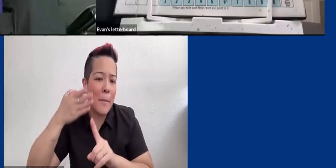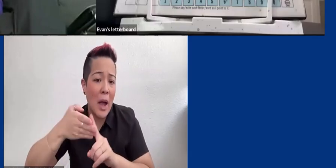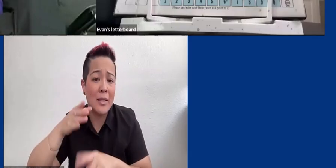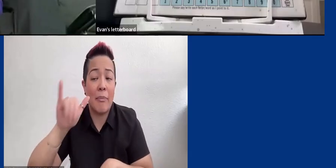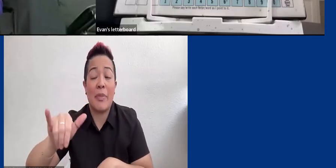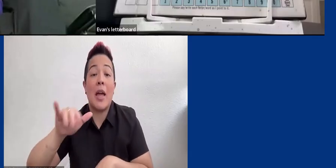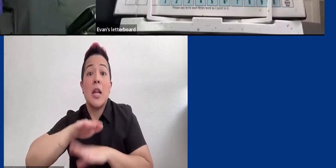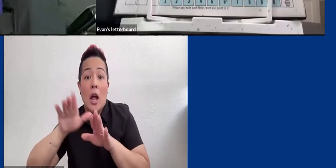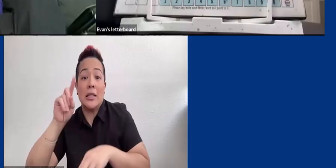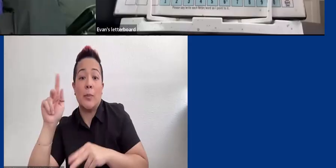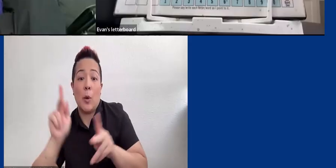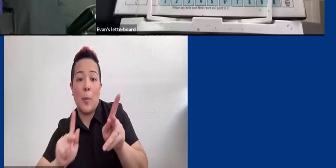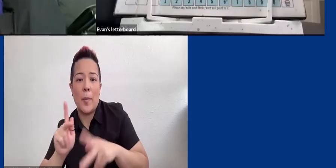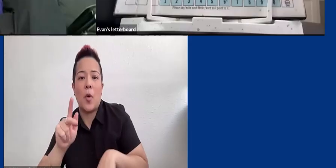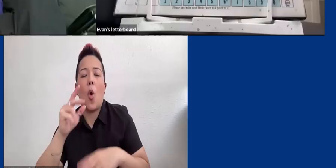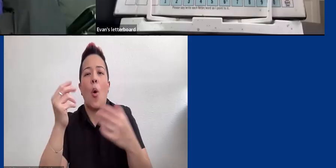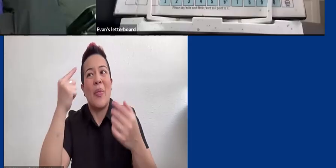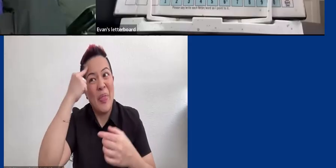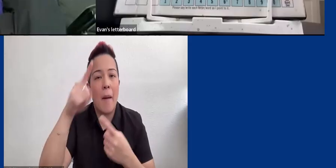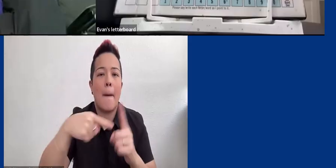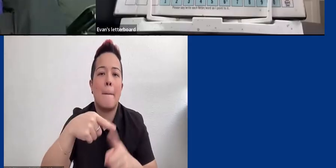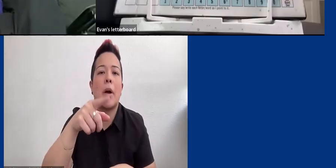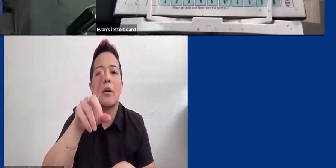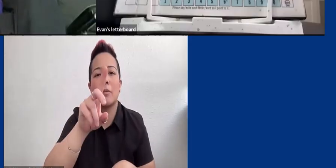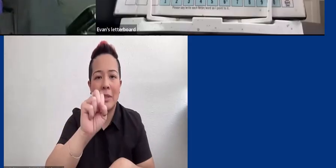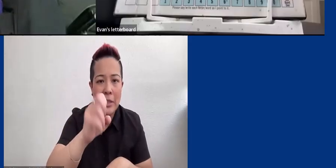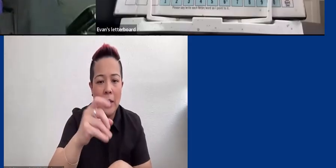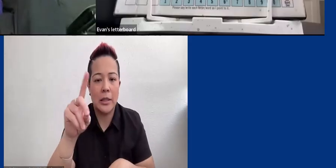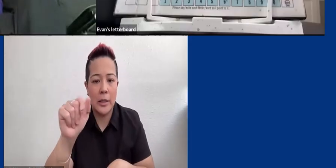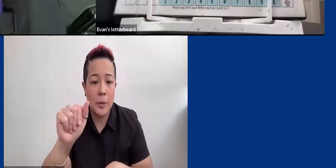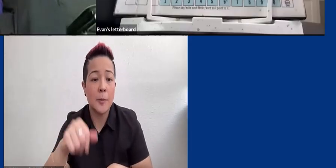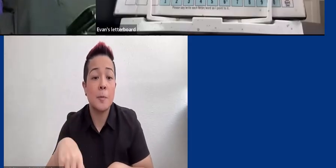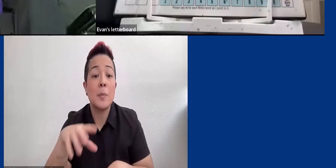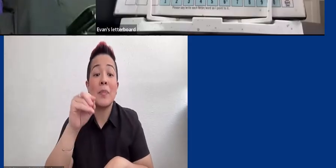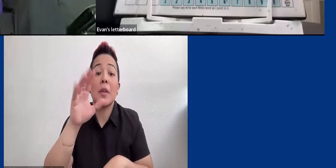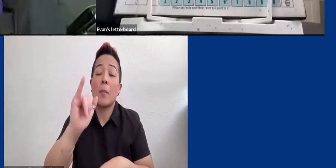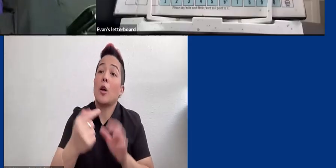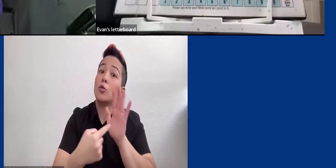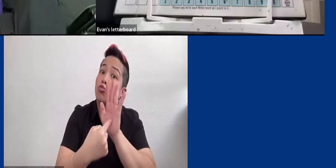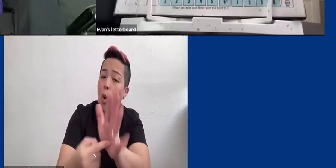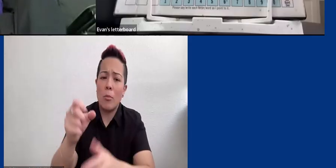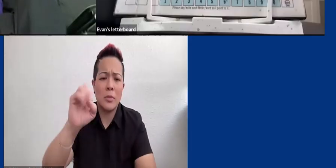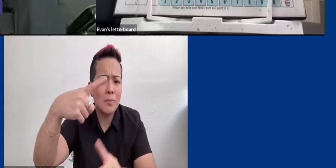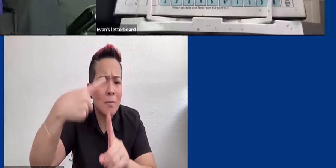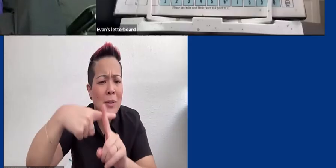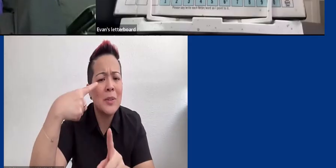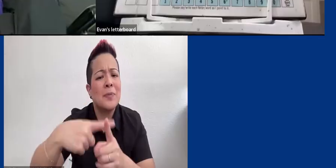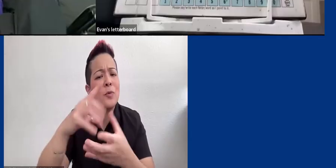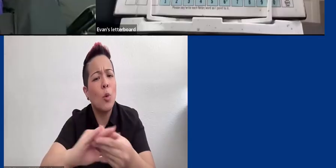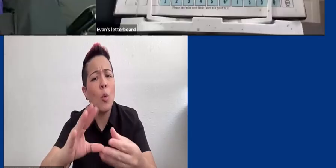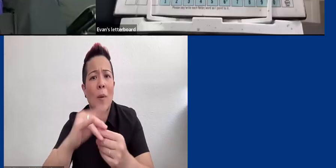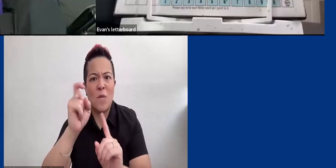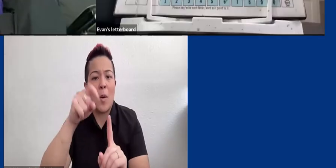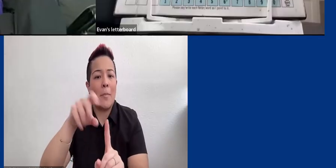dismantle the misconception that disabled people are inherently asexual or incapable of a fulfilling of